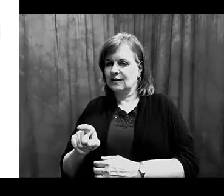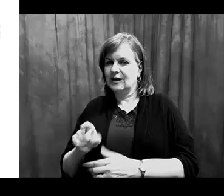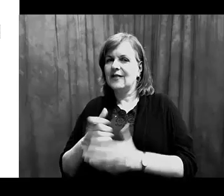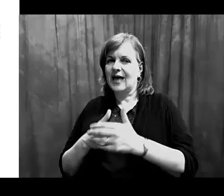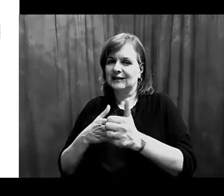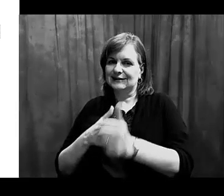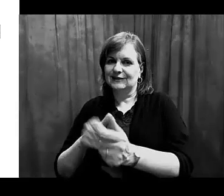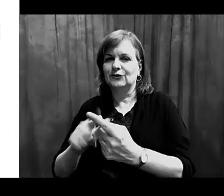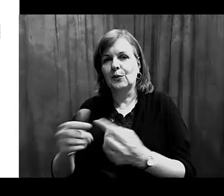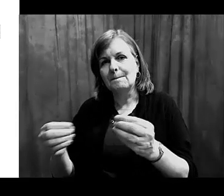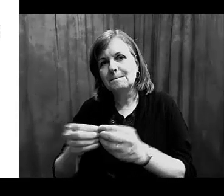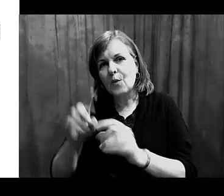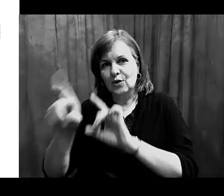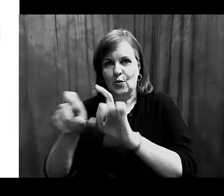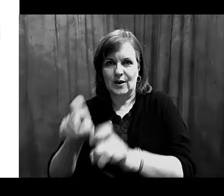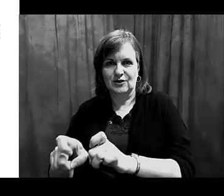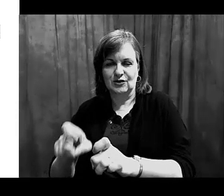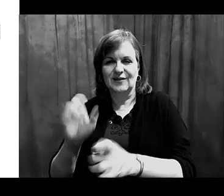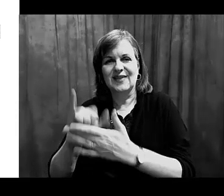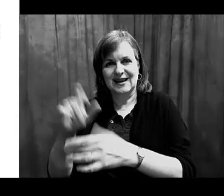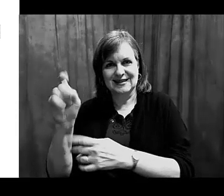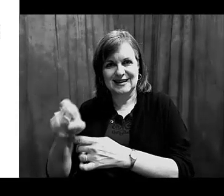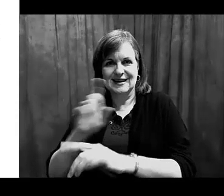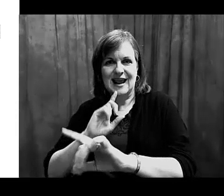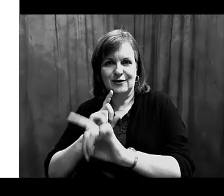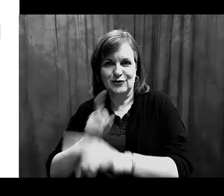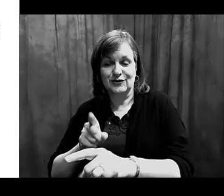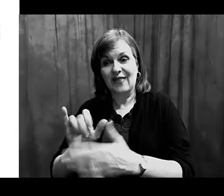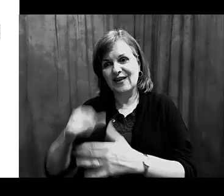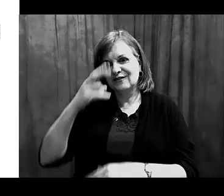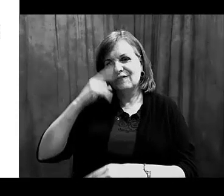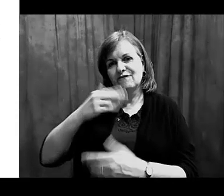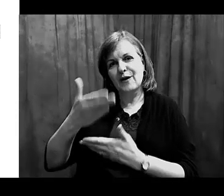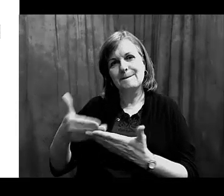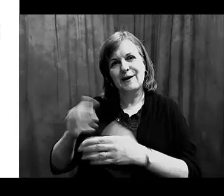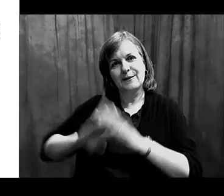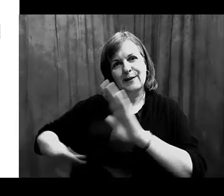there are many more questions that come about that are not answered yet and that's the